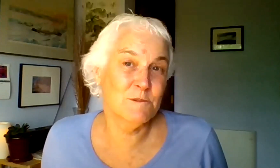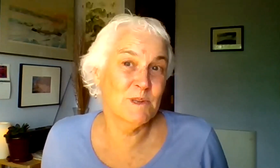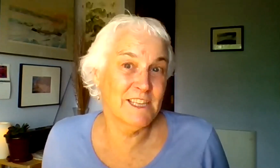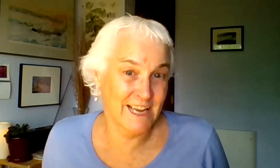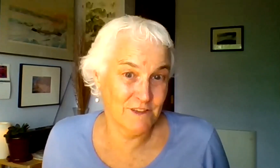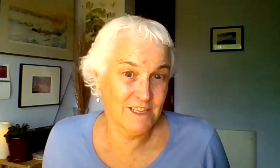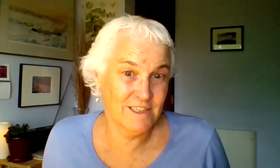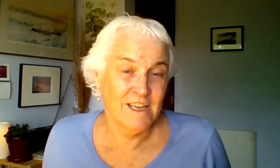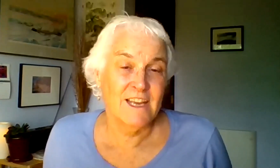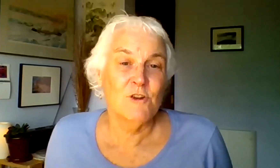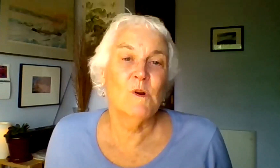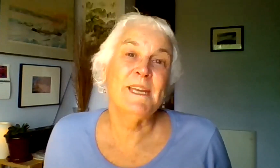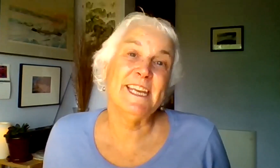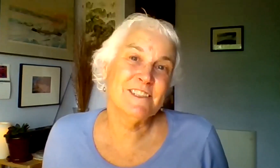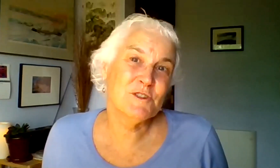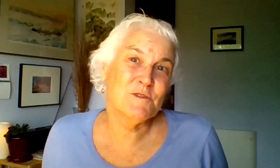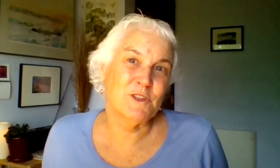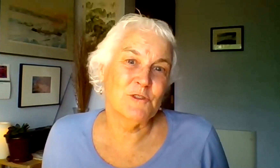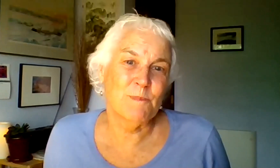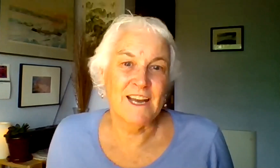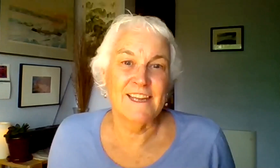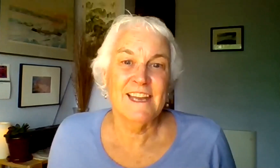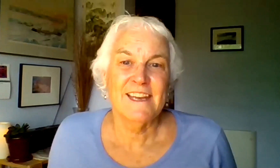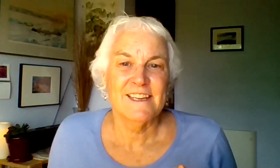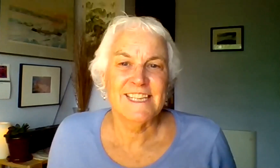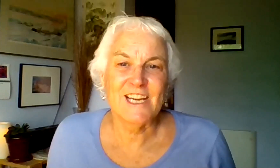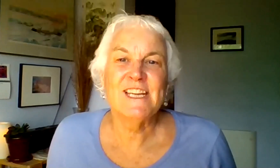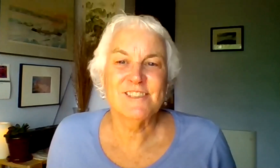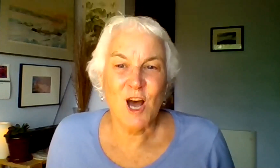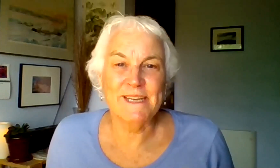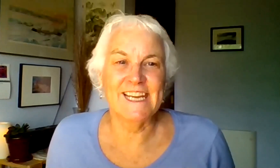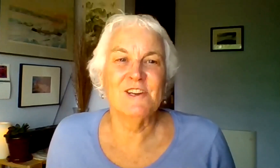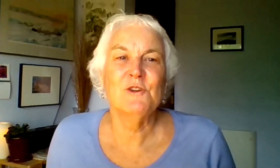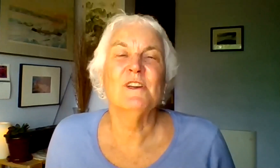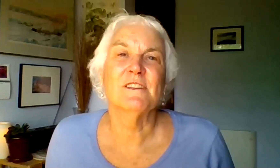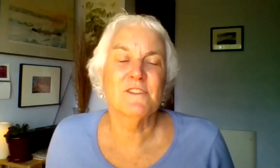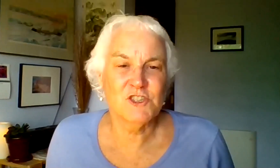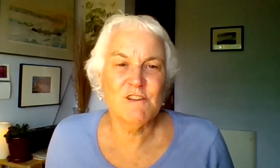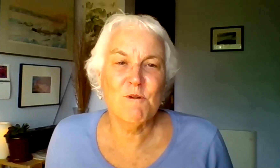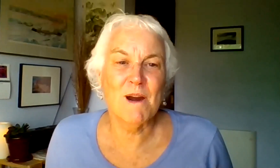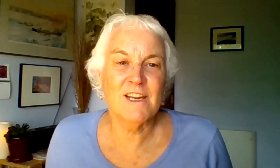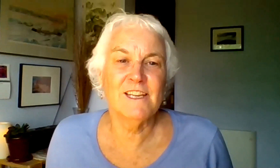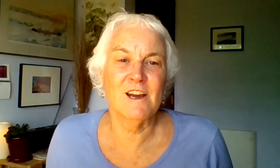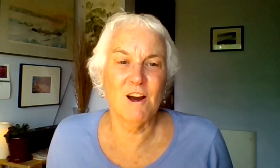uniqueness. Today's special guest is Zack Gottsagen who's an actor and an acting teacher and also a disability advocate